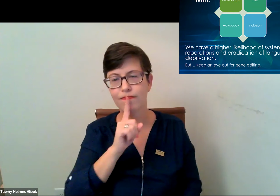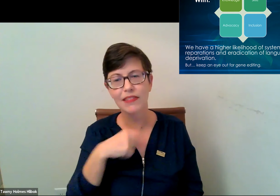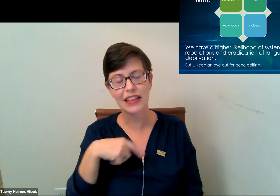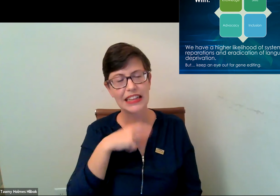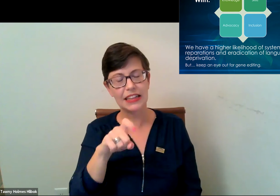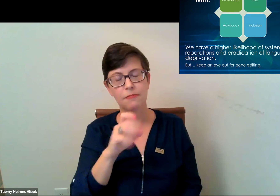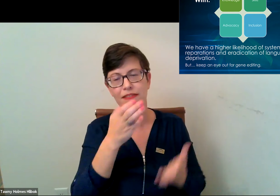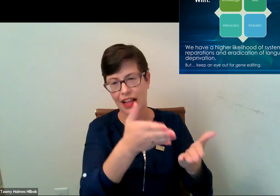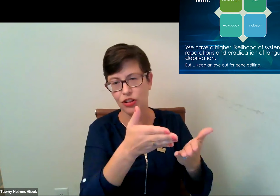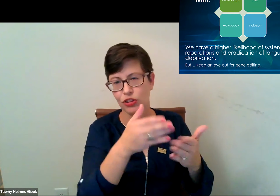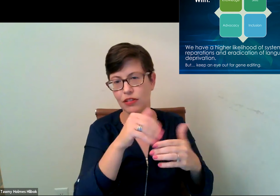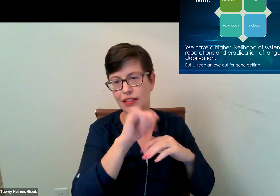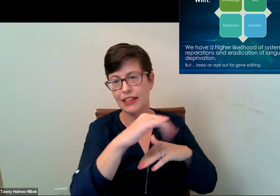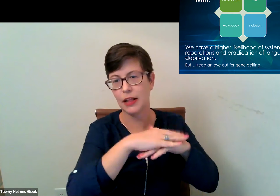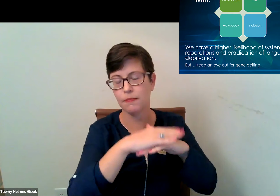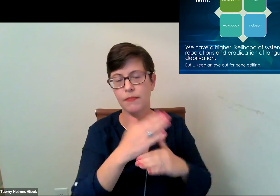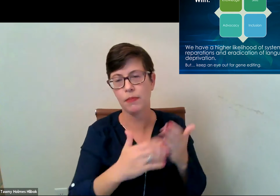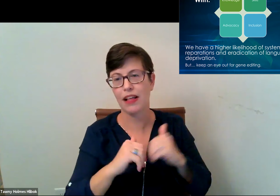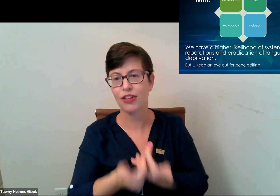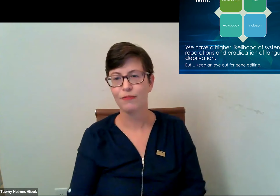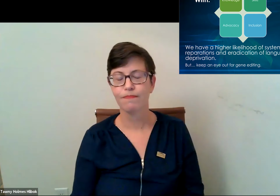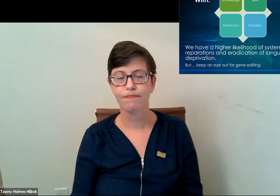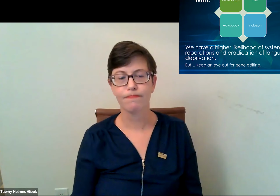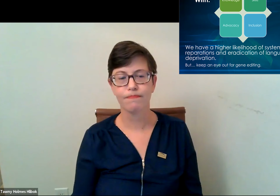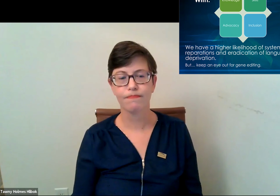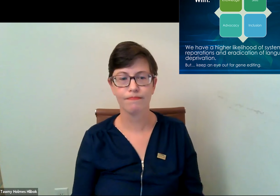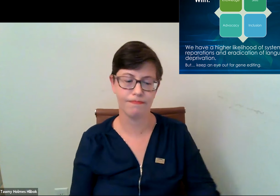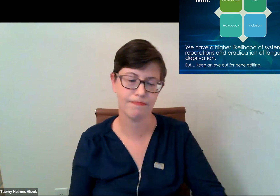on how it will impact the deaf community and ourselves, we need to be there at the table.